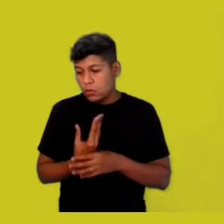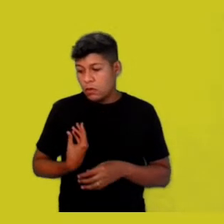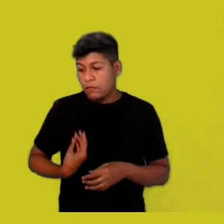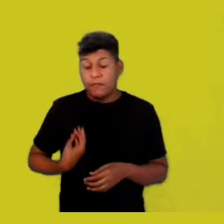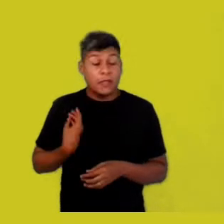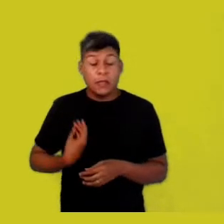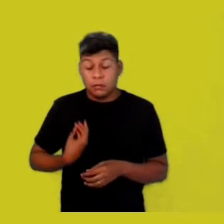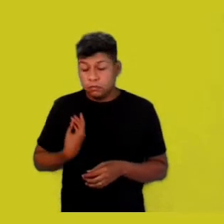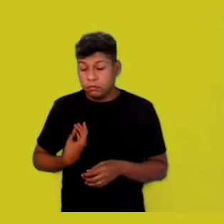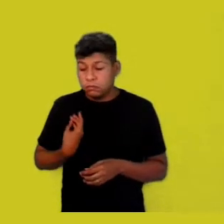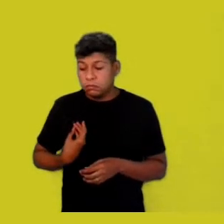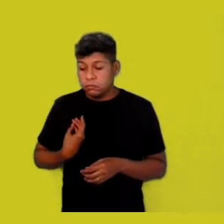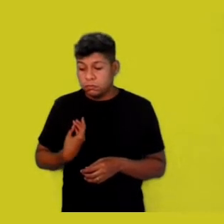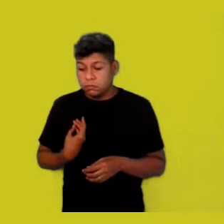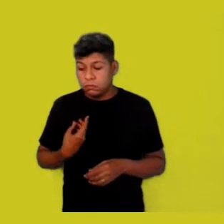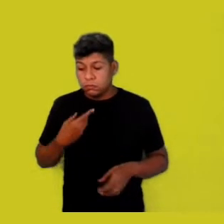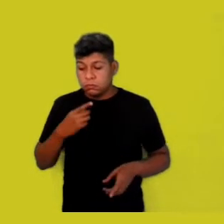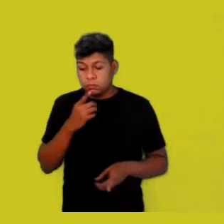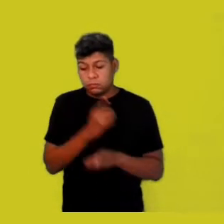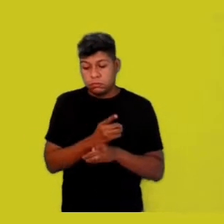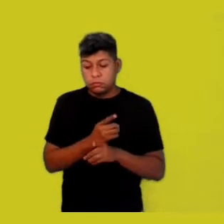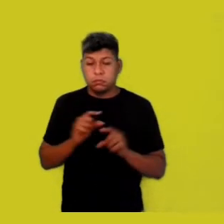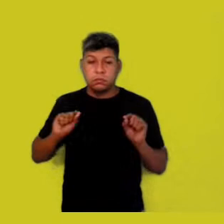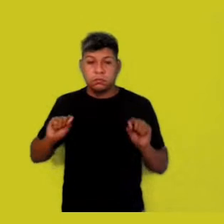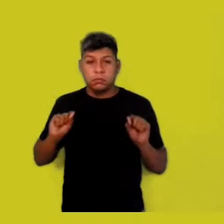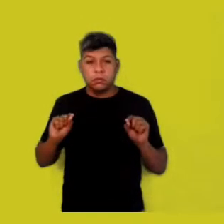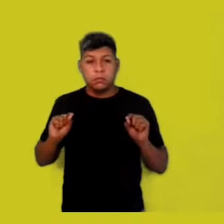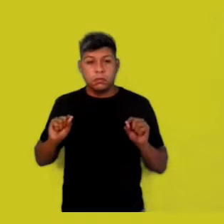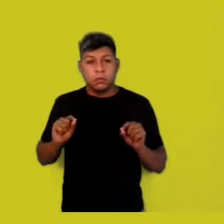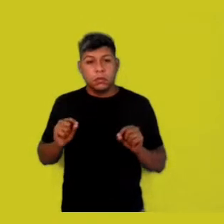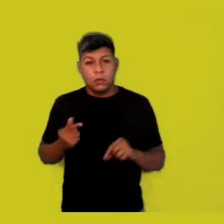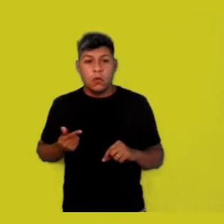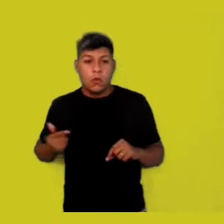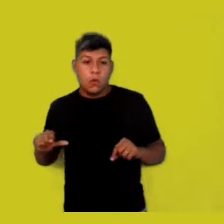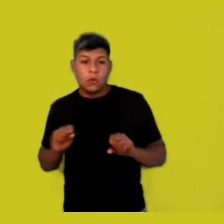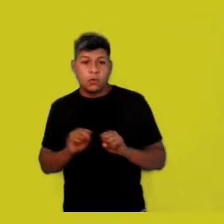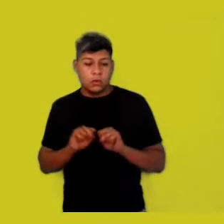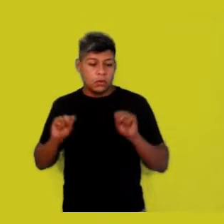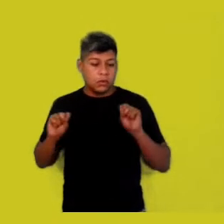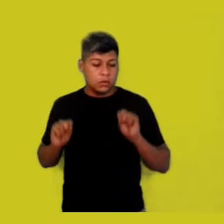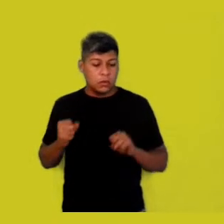going towards other systems, other speeches,